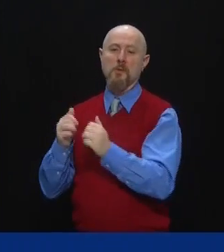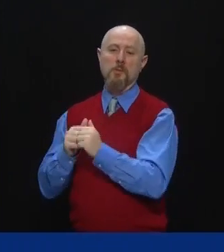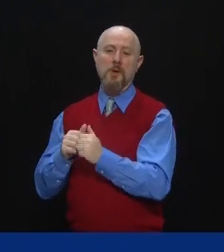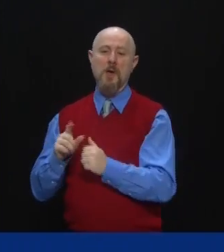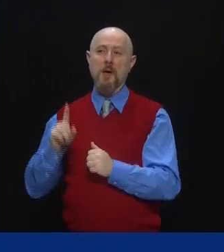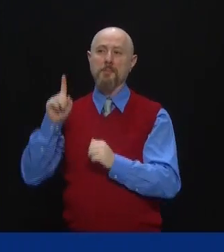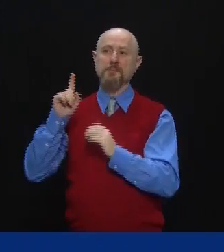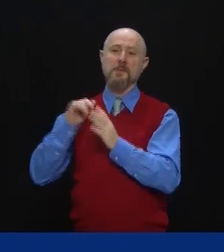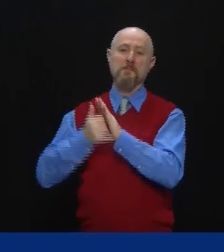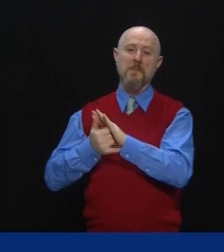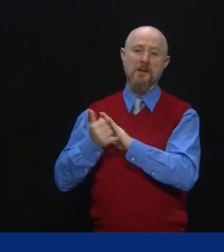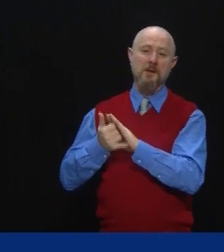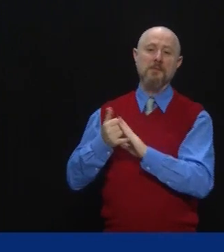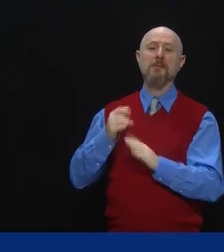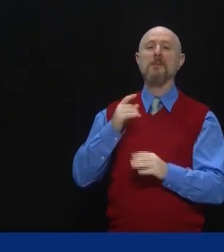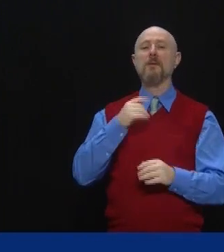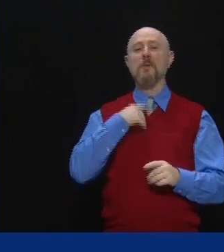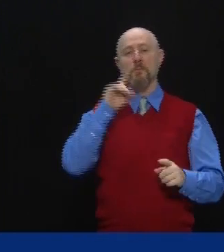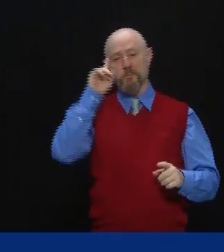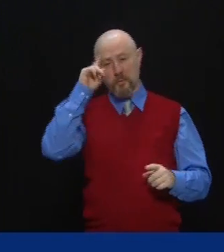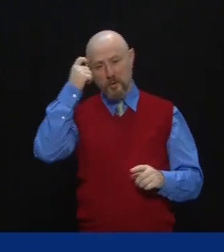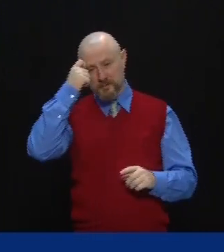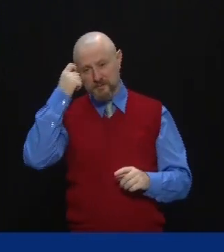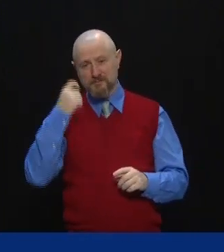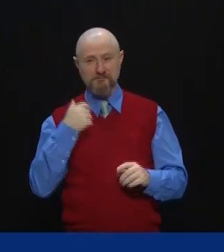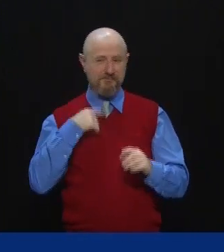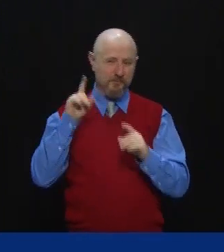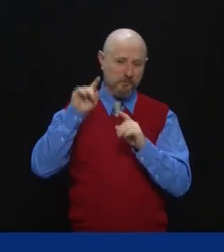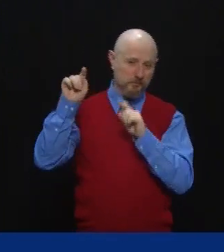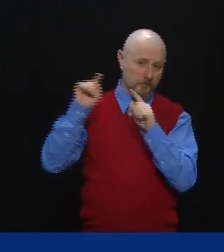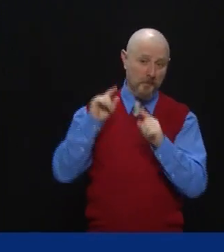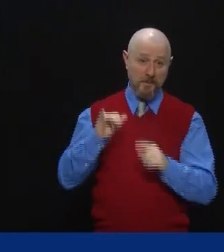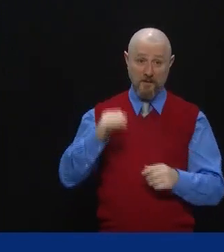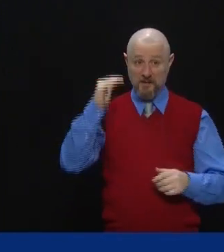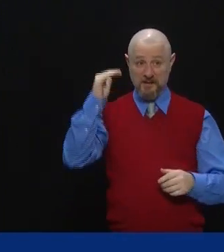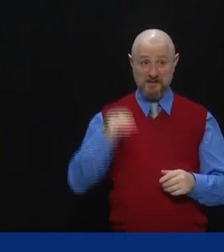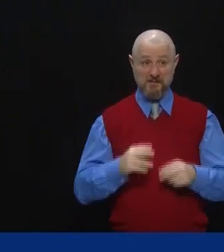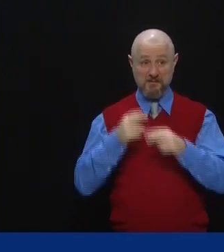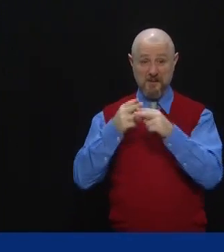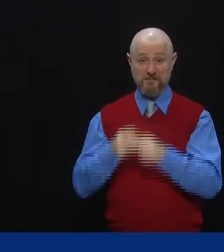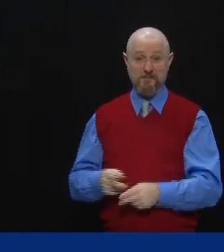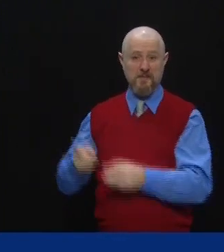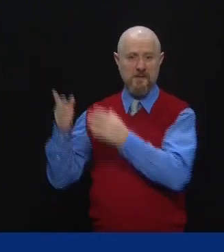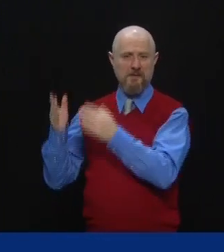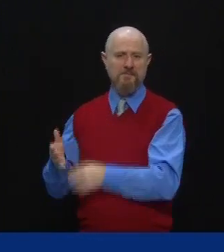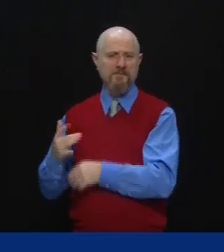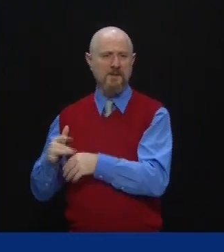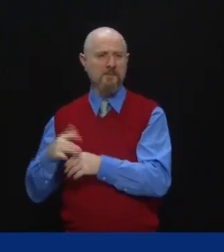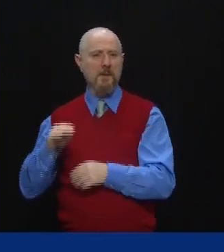LAUNCHING TWO MORE AND WORKING ON DETAILS WITH UPPER MANHATTAN IN THE BRONX. THAT'S COMING OUT SHORTLY.